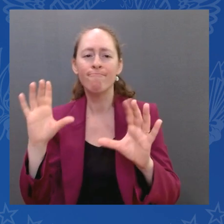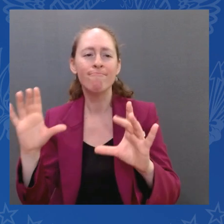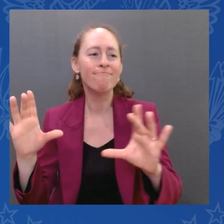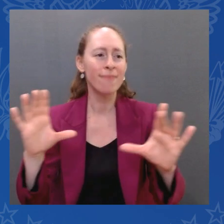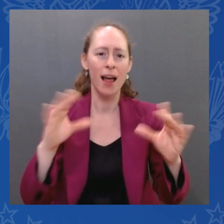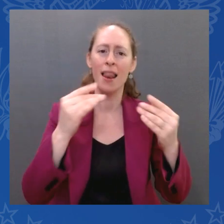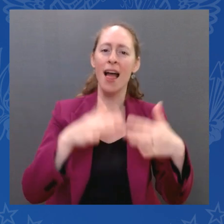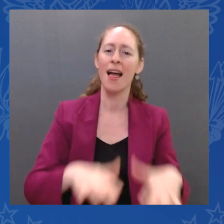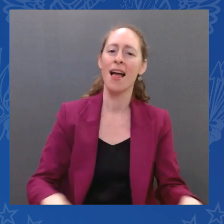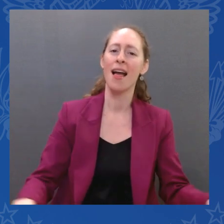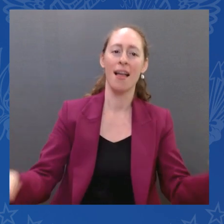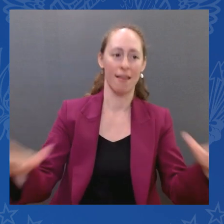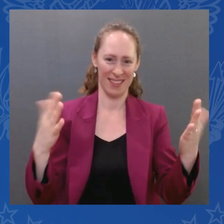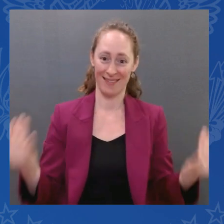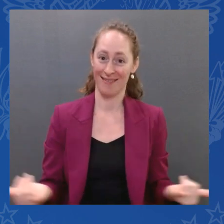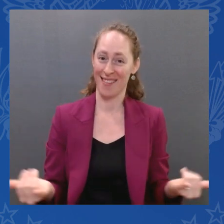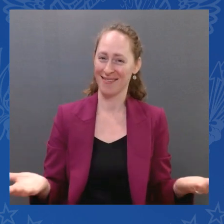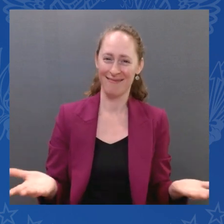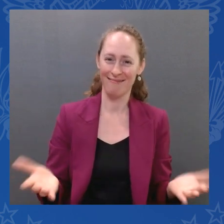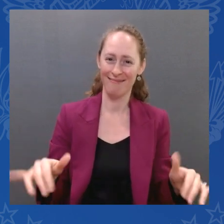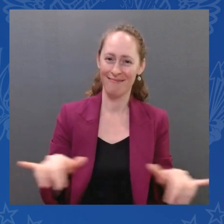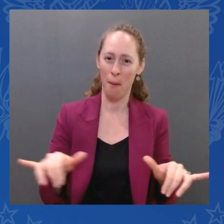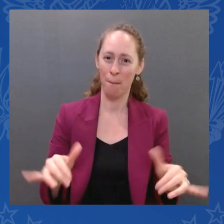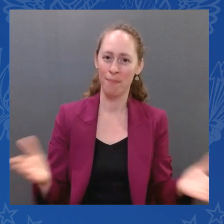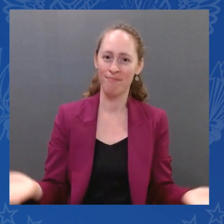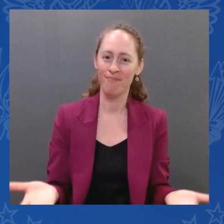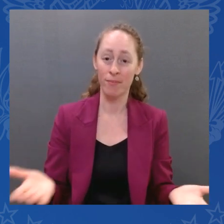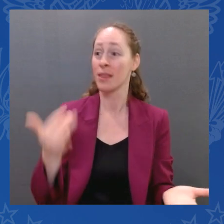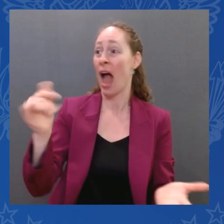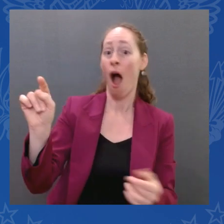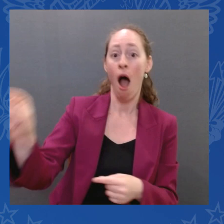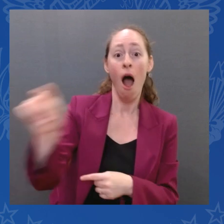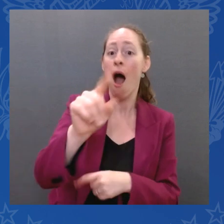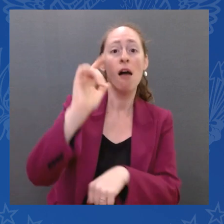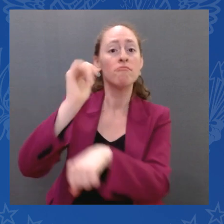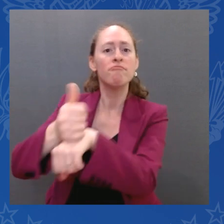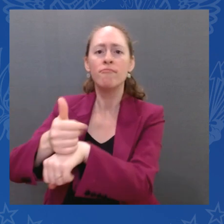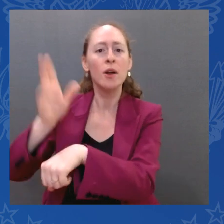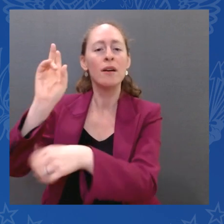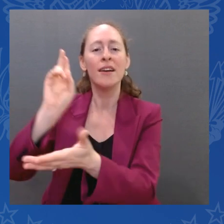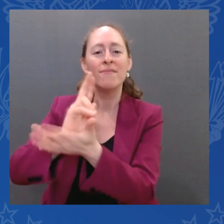where Israeli scientists, including Nobel Prize winners, are leading groundbreaking research.